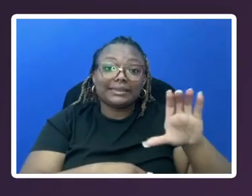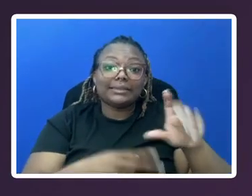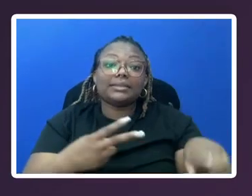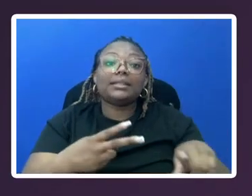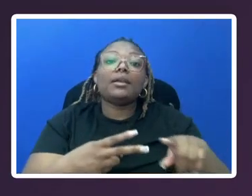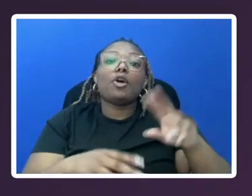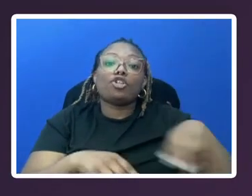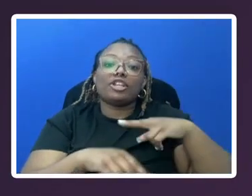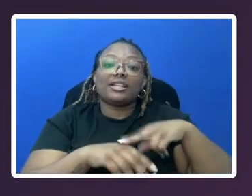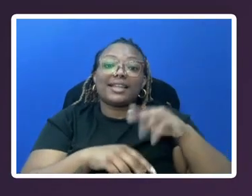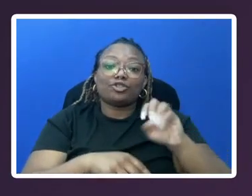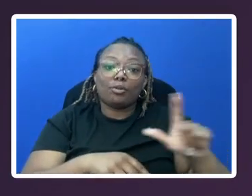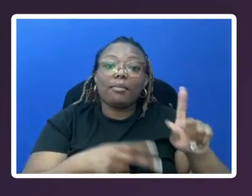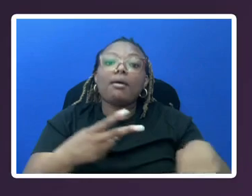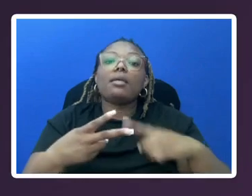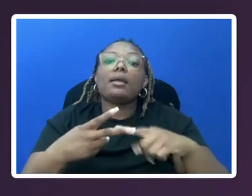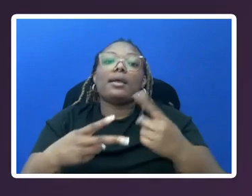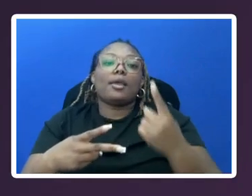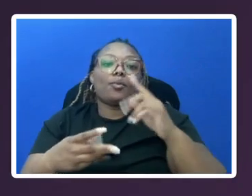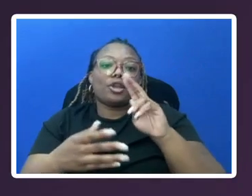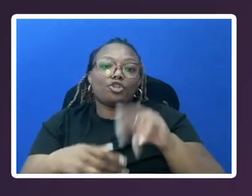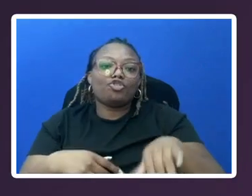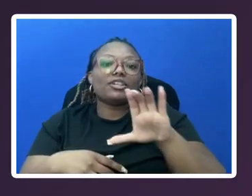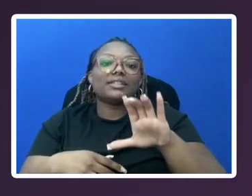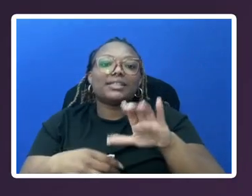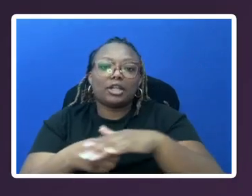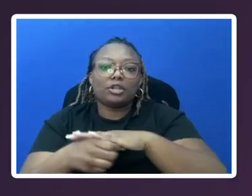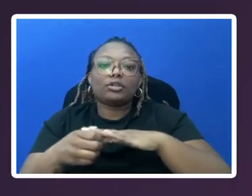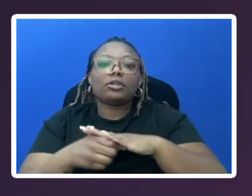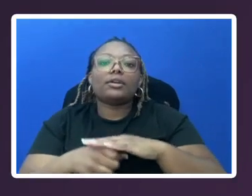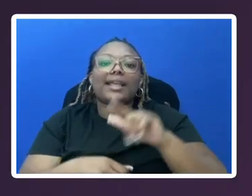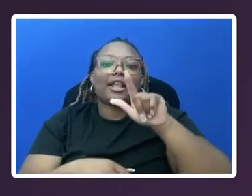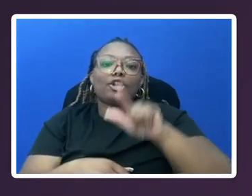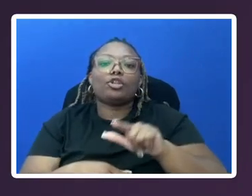and one in New York City located in lower Manhattan. The museum's